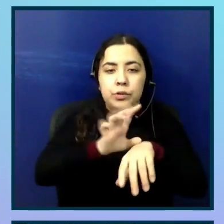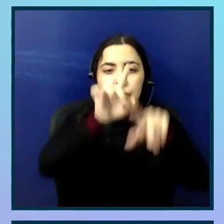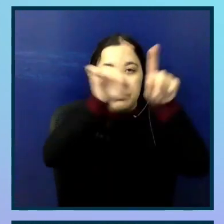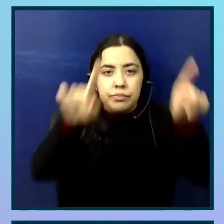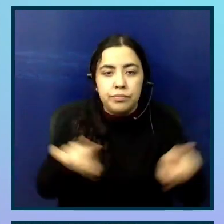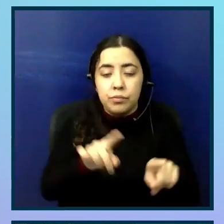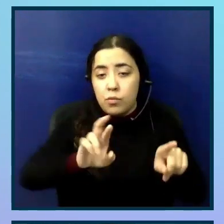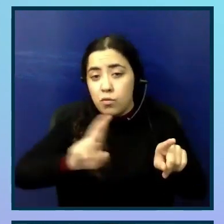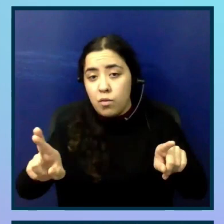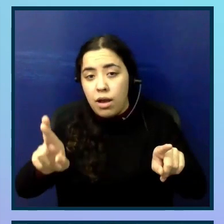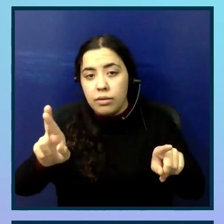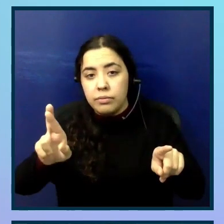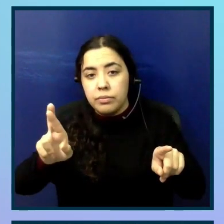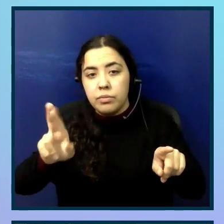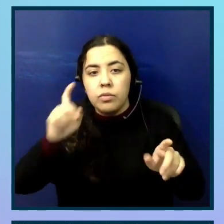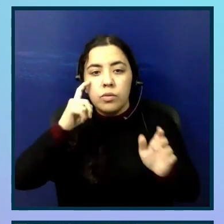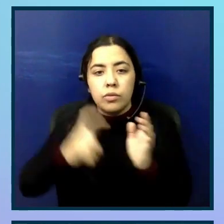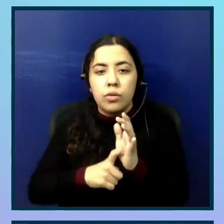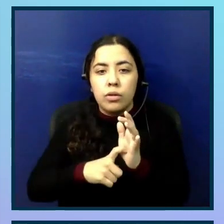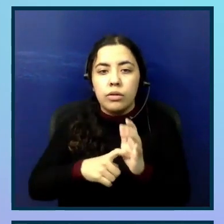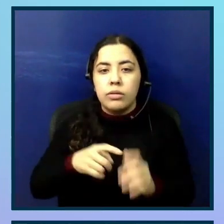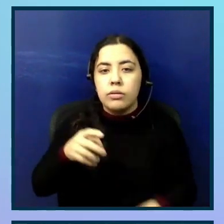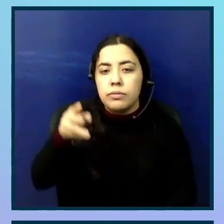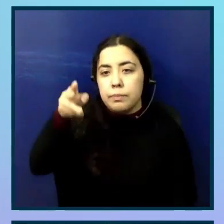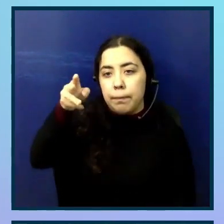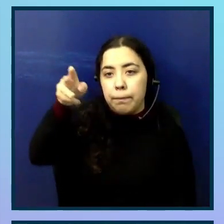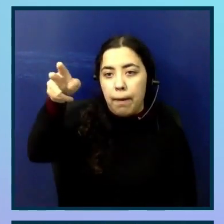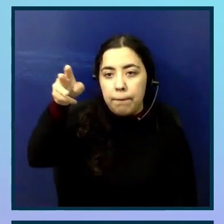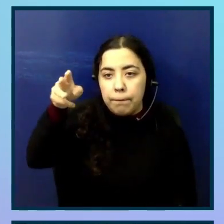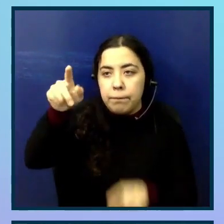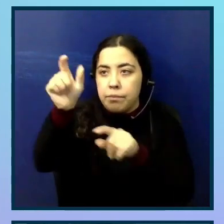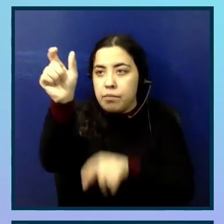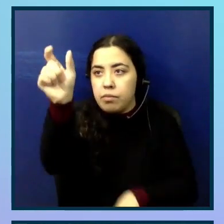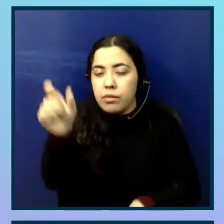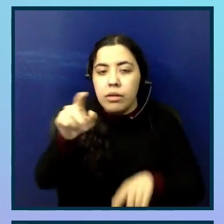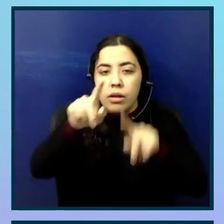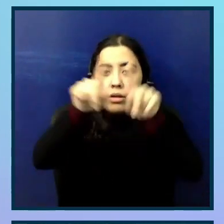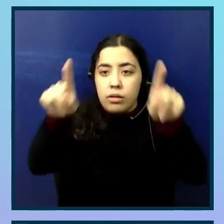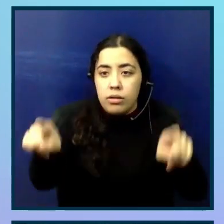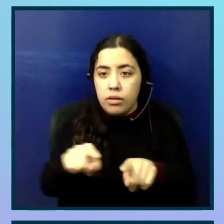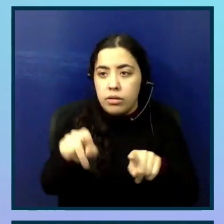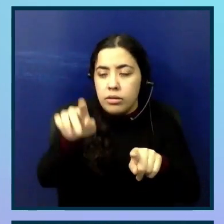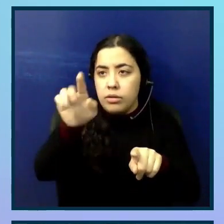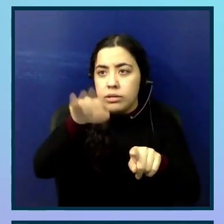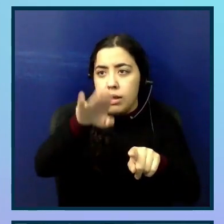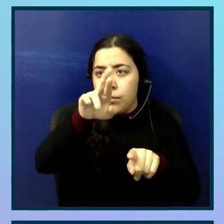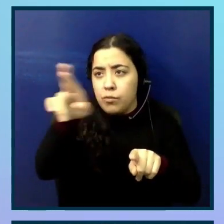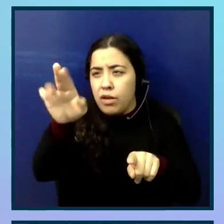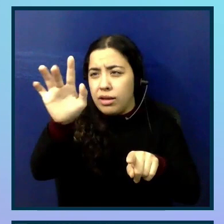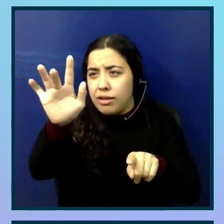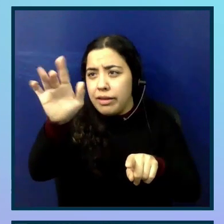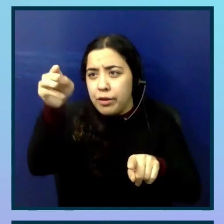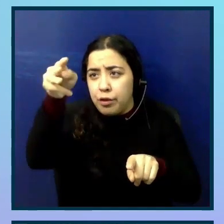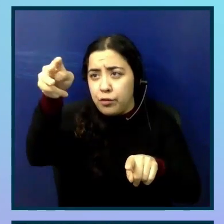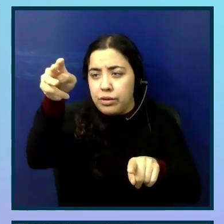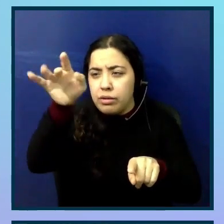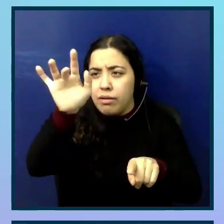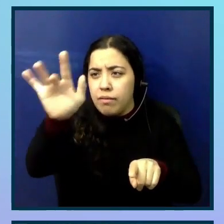there's a button with three horizontal lines, which is the transcript button. Giving that a click will open up a separate team